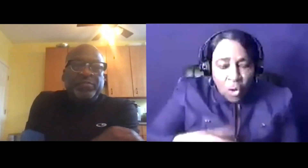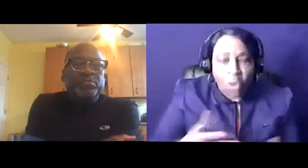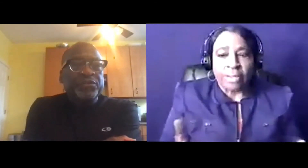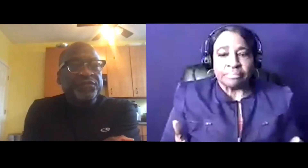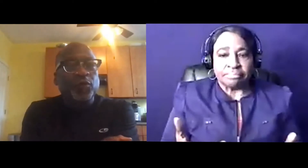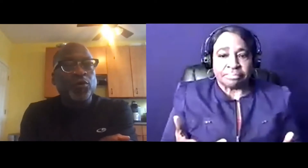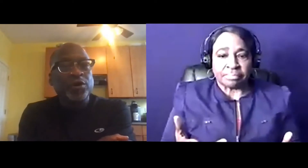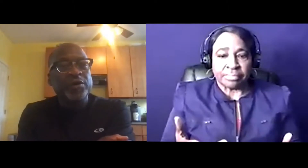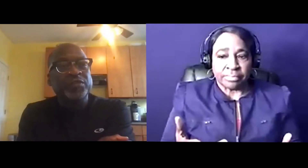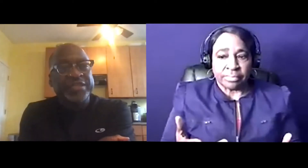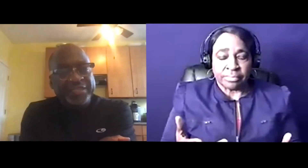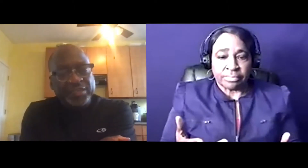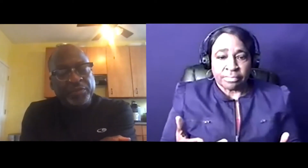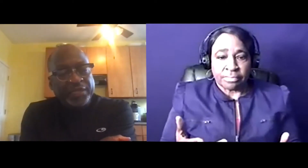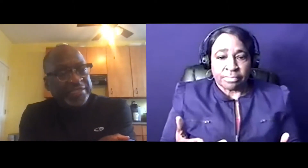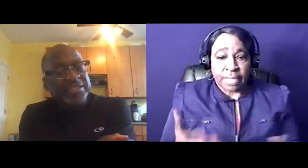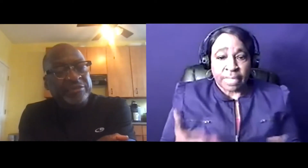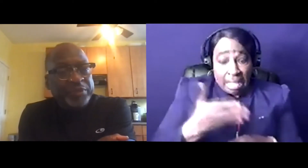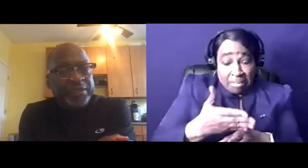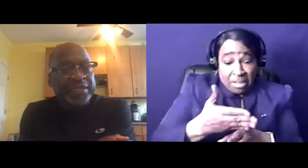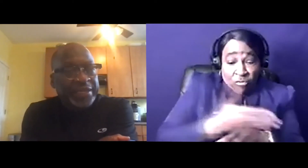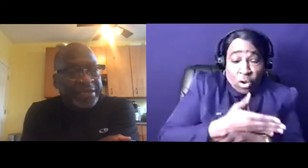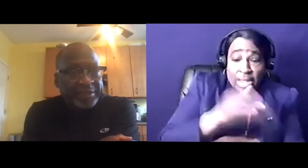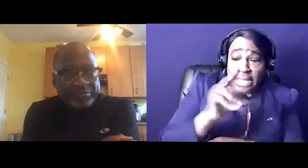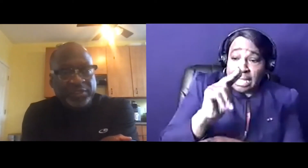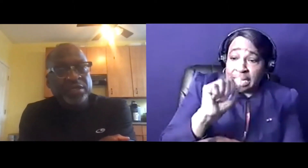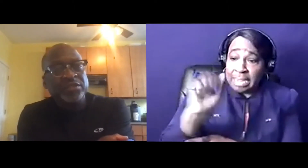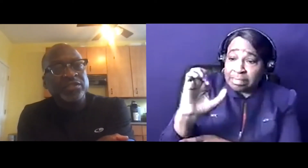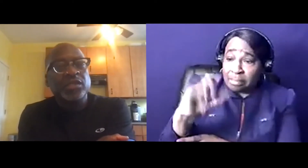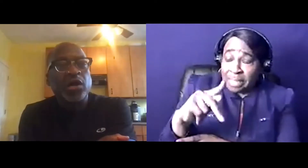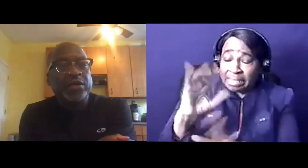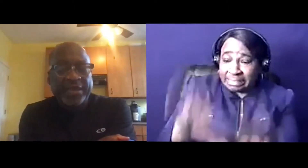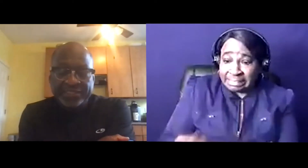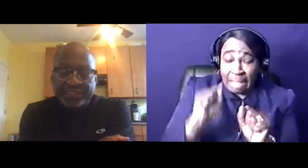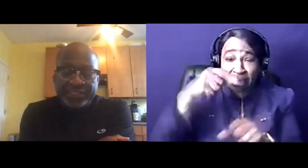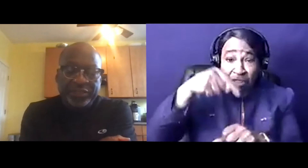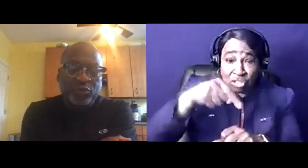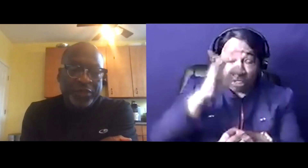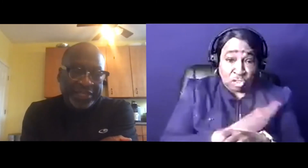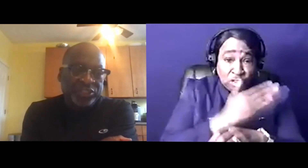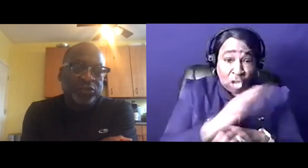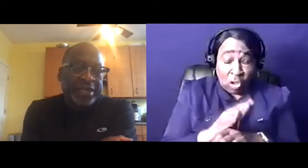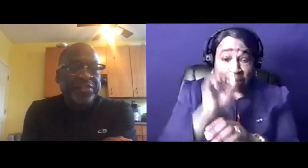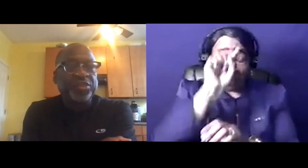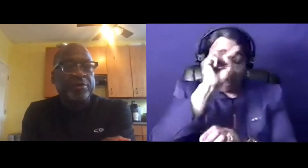Before the NAACP claimed the song as the Negro National Anthem,